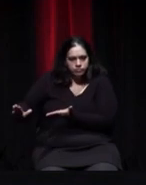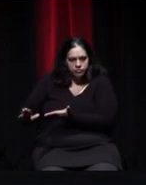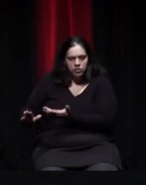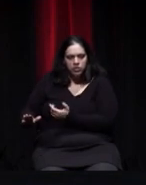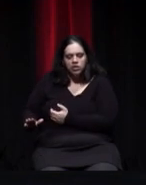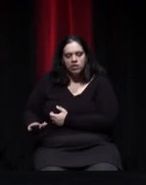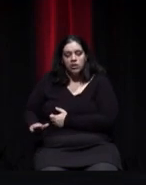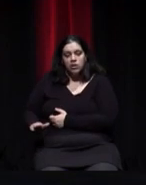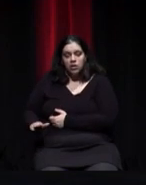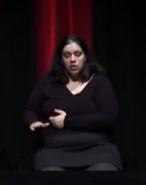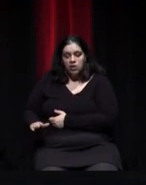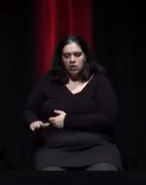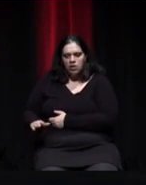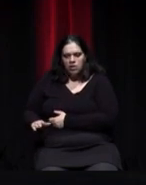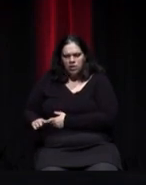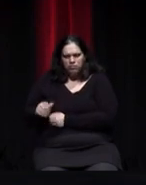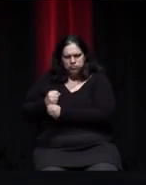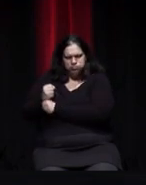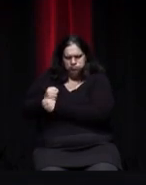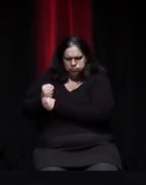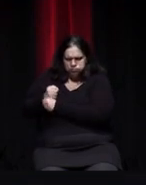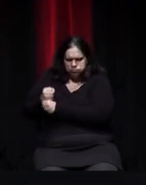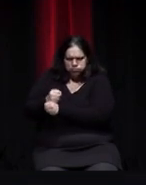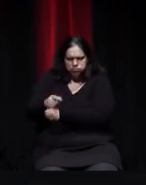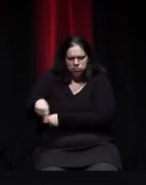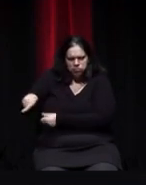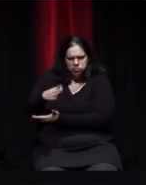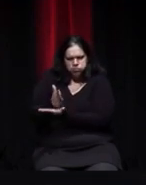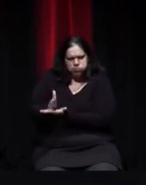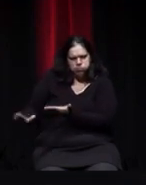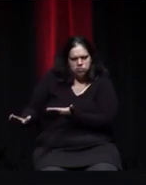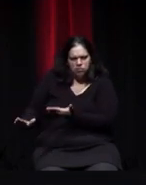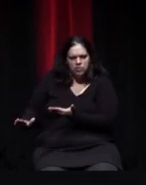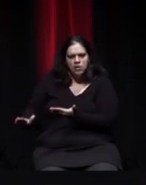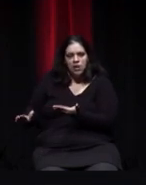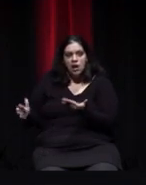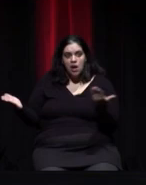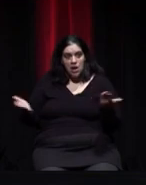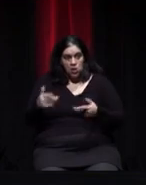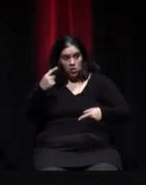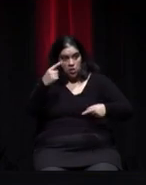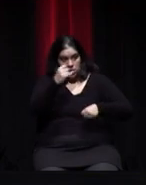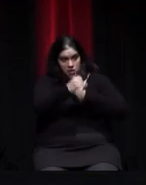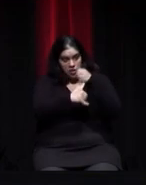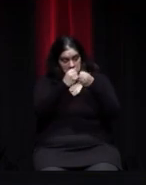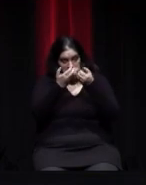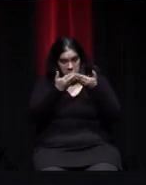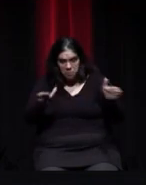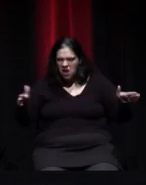They're people who come with new subjects, new political actors who come with this history.